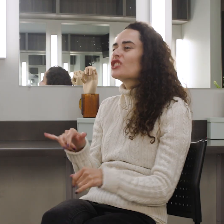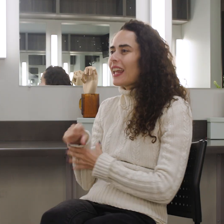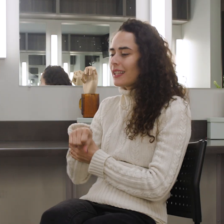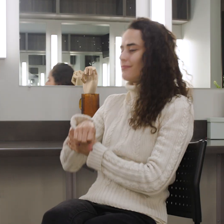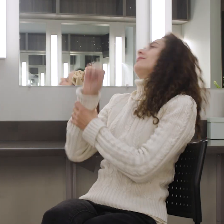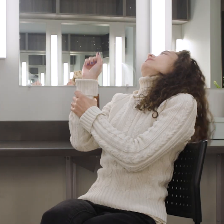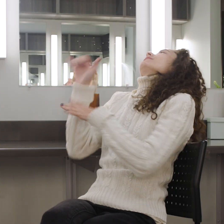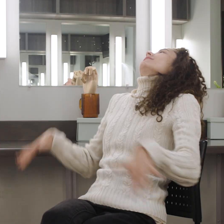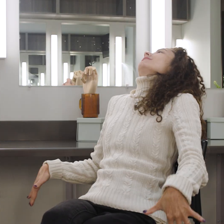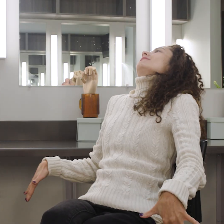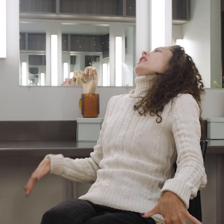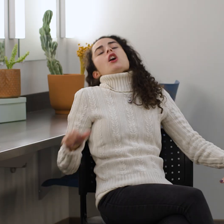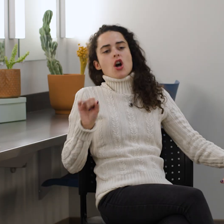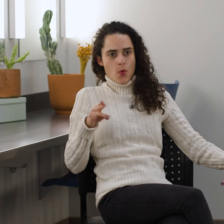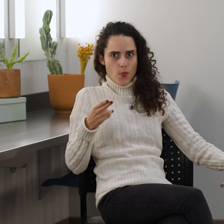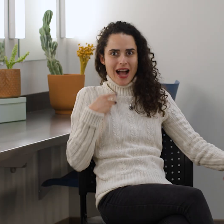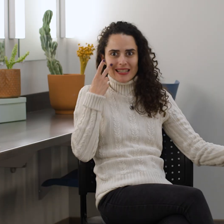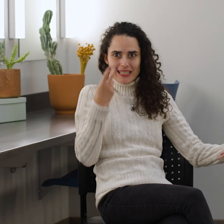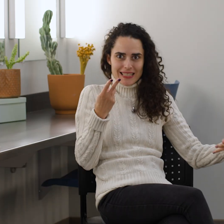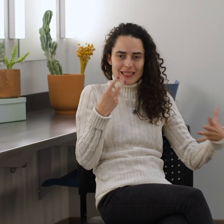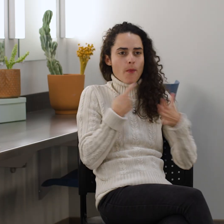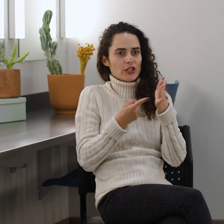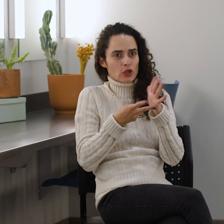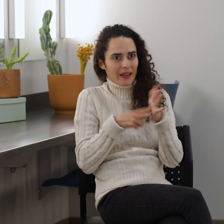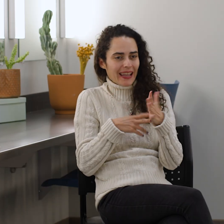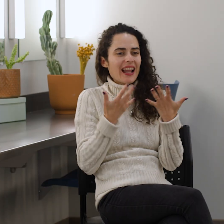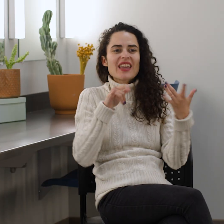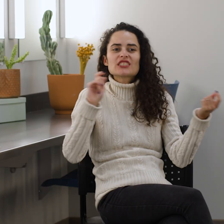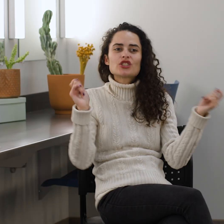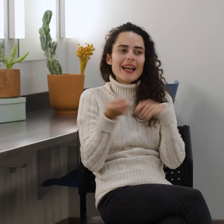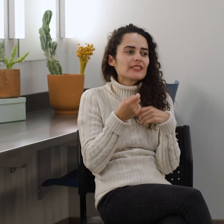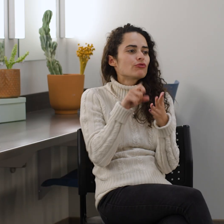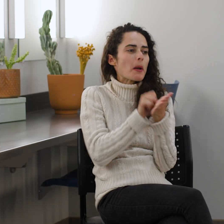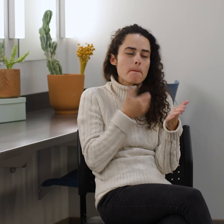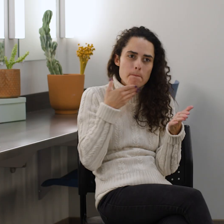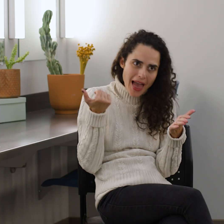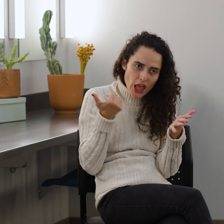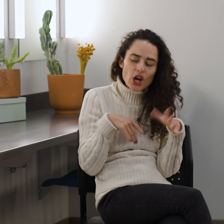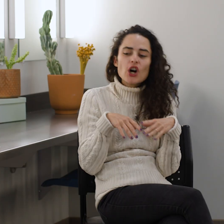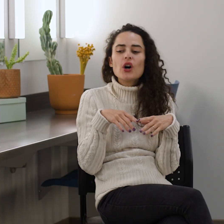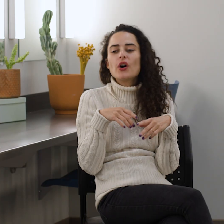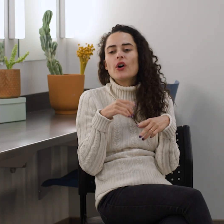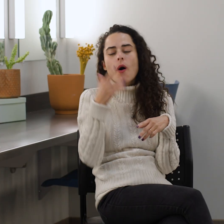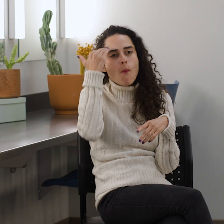Everyone could immediately see the difference. Everything changed. The script got better, the awareness on set